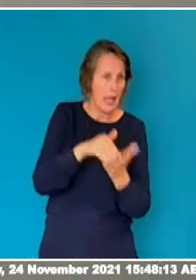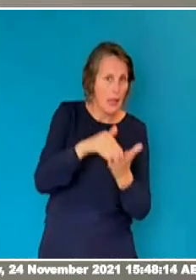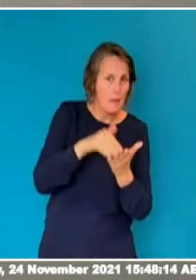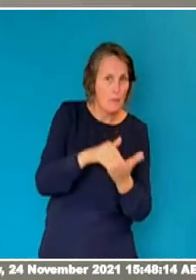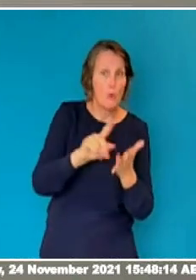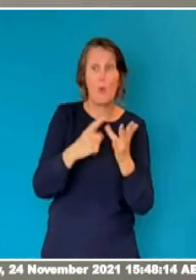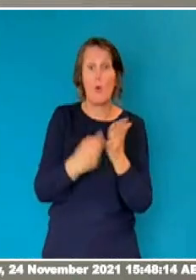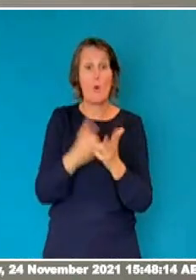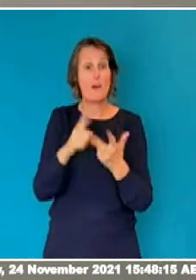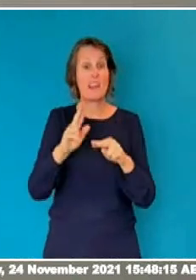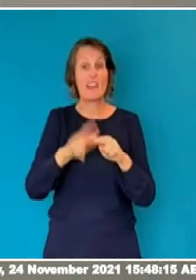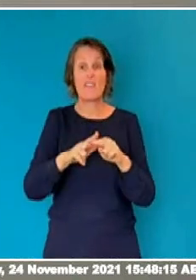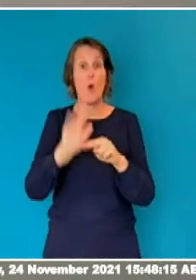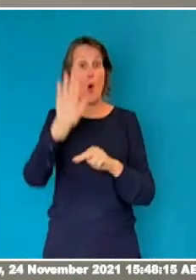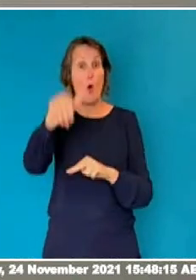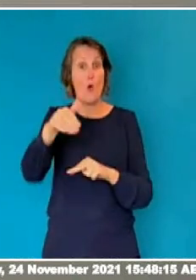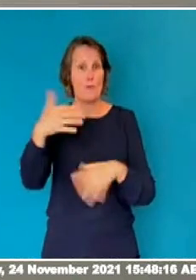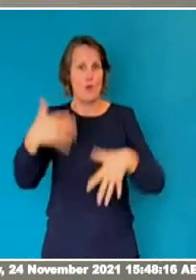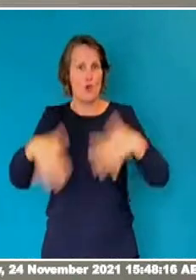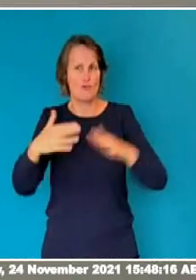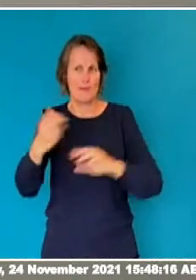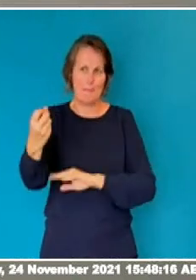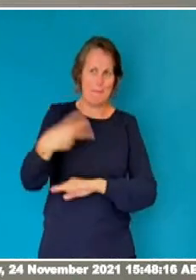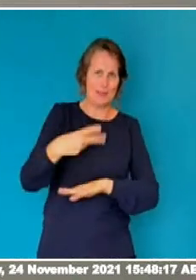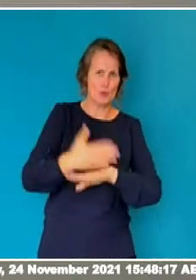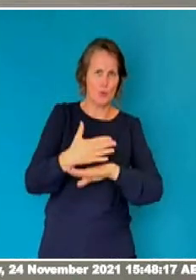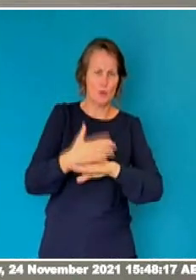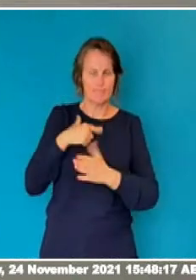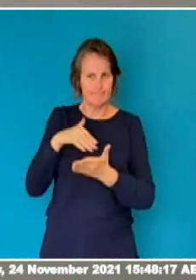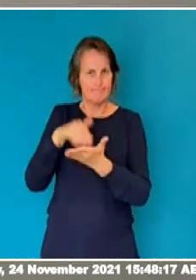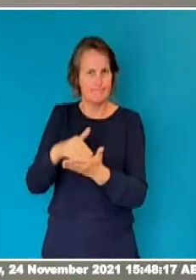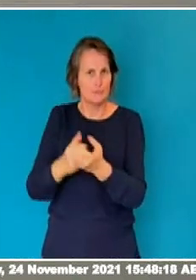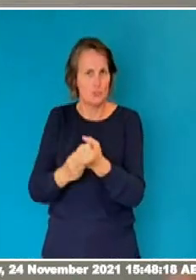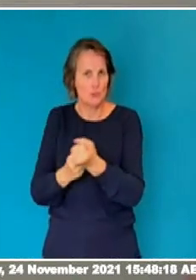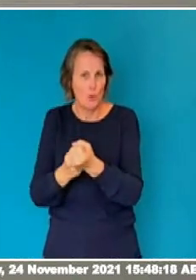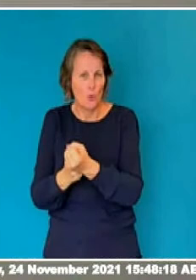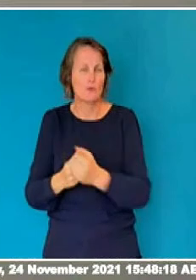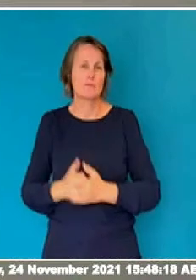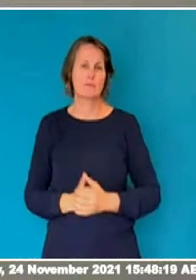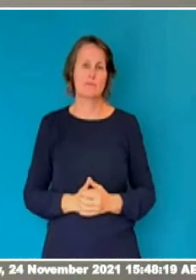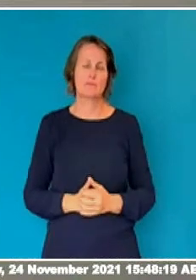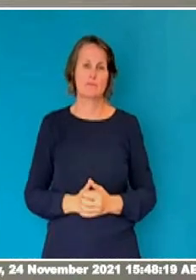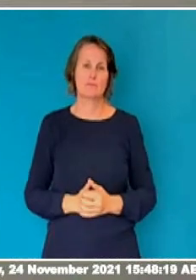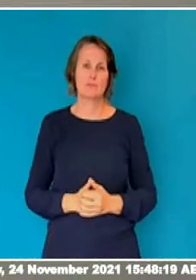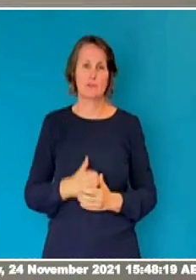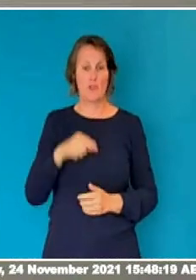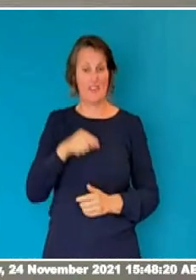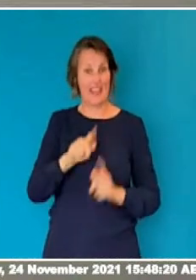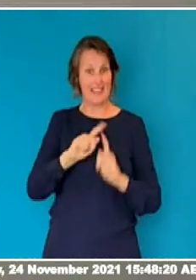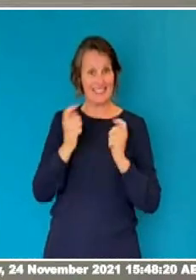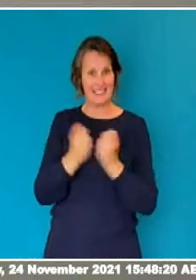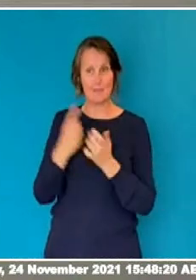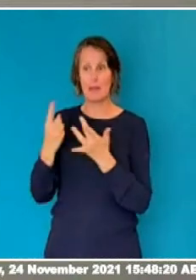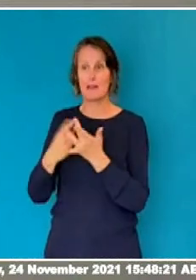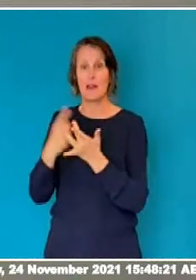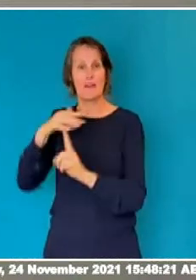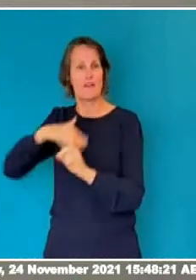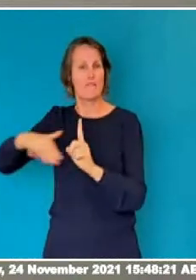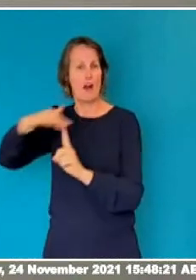perform their work or return to work. This team, along with our environment and health and safety team, also ensure full